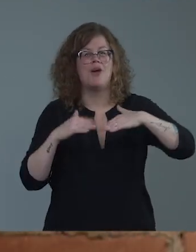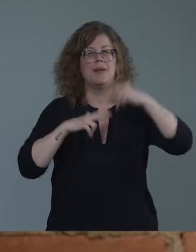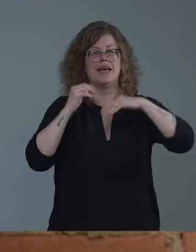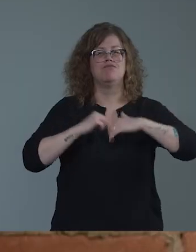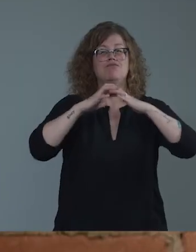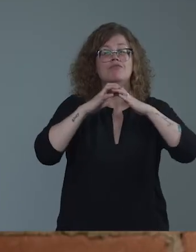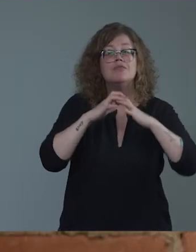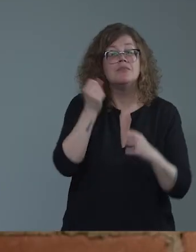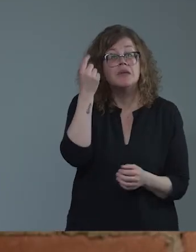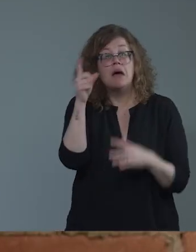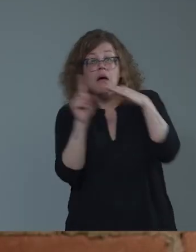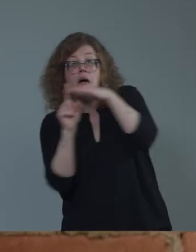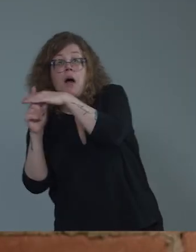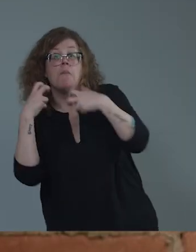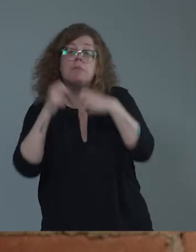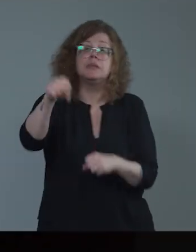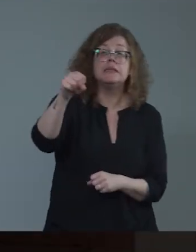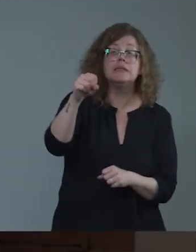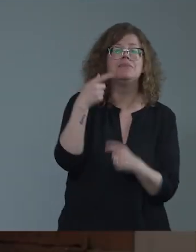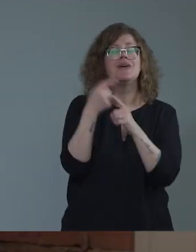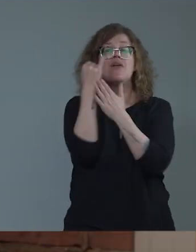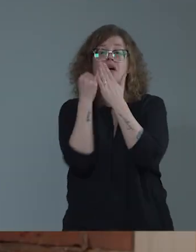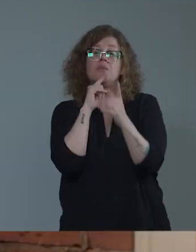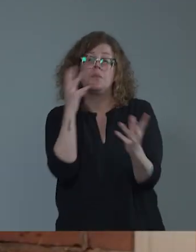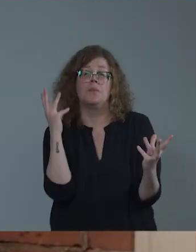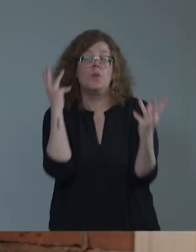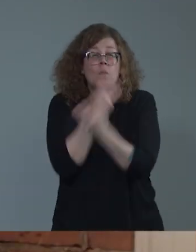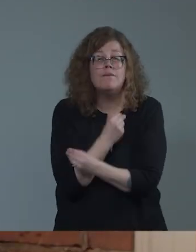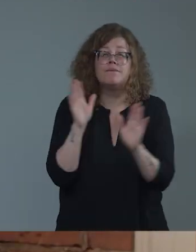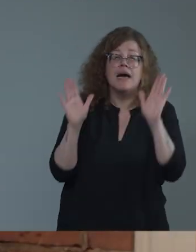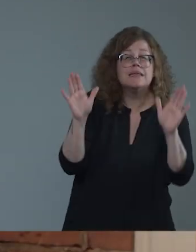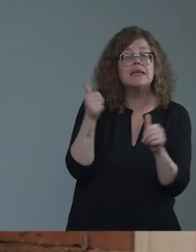lives within the city that you're part of. The other part that nobody wants to do is